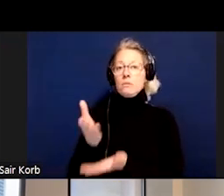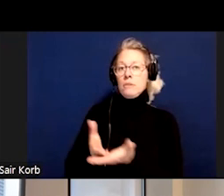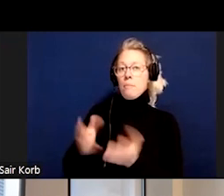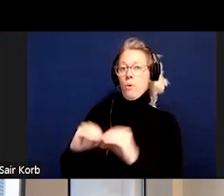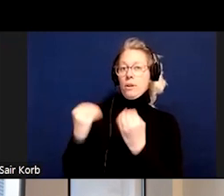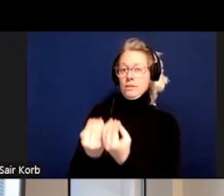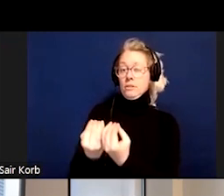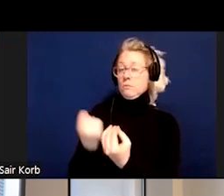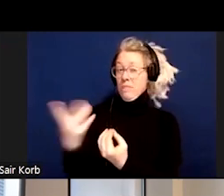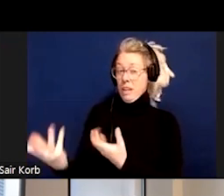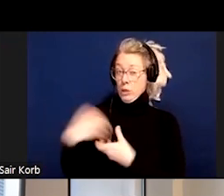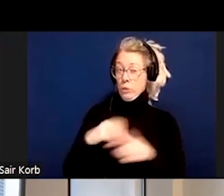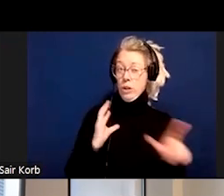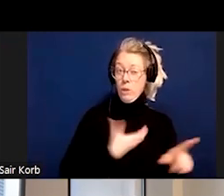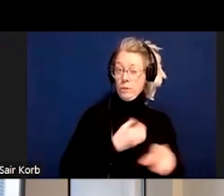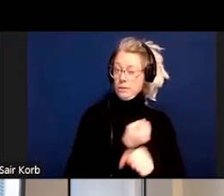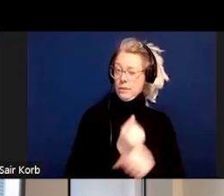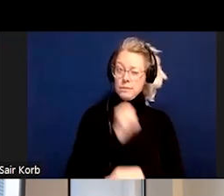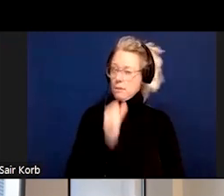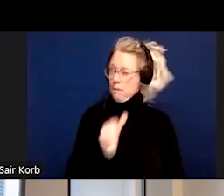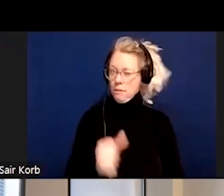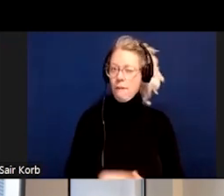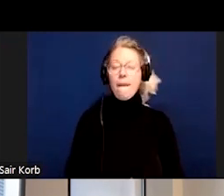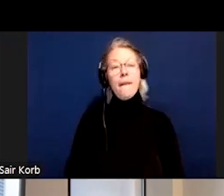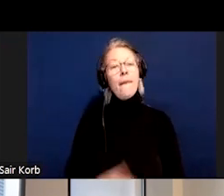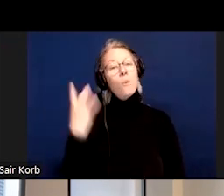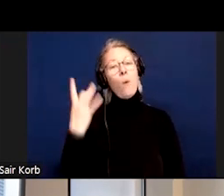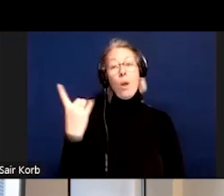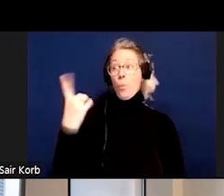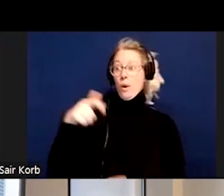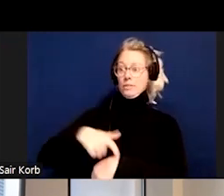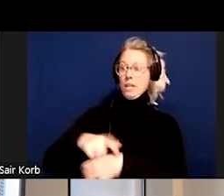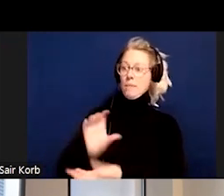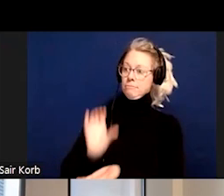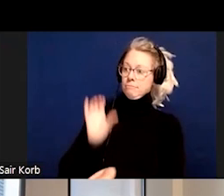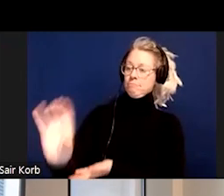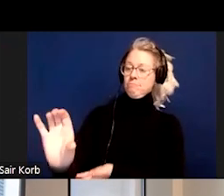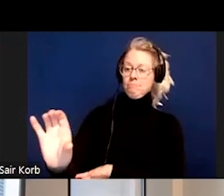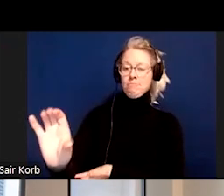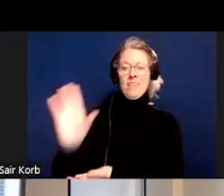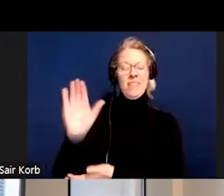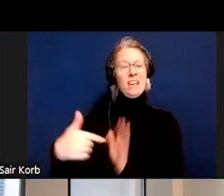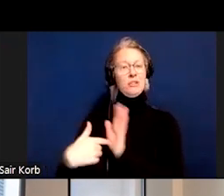calculation as the nature of one-time funding does not accurately reflect total operational